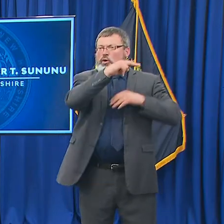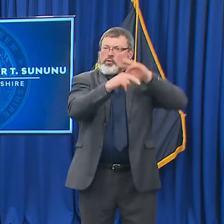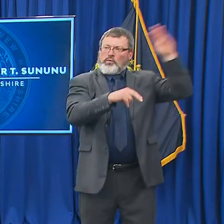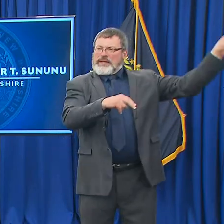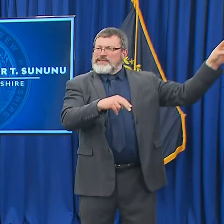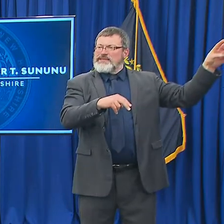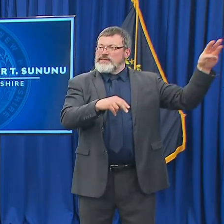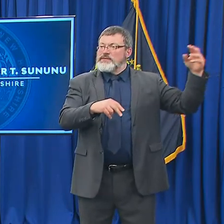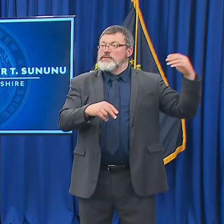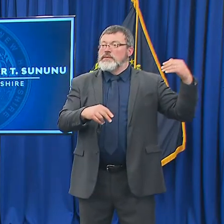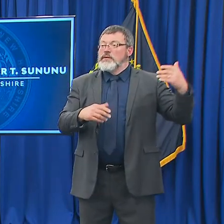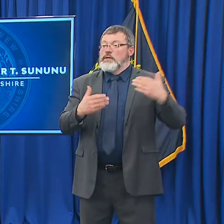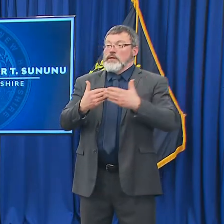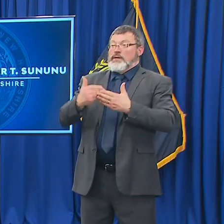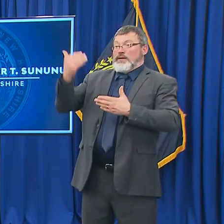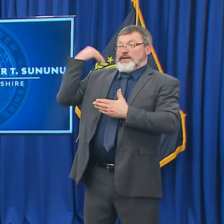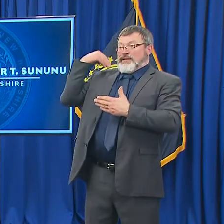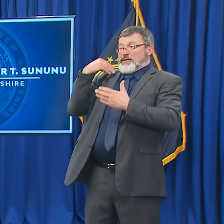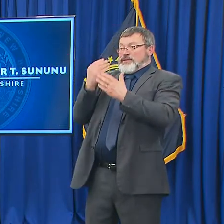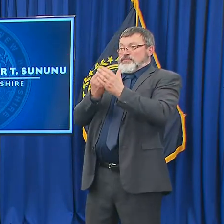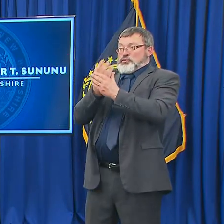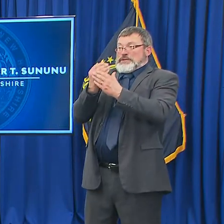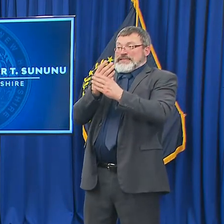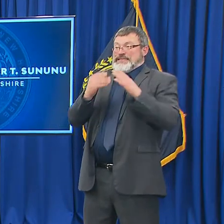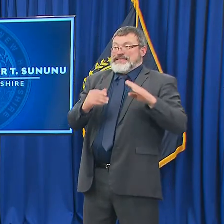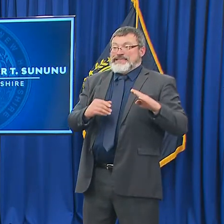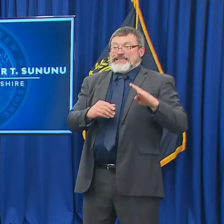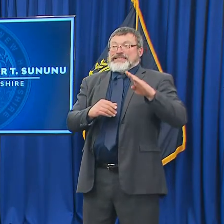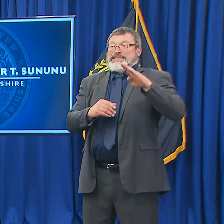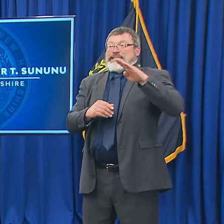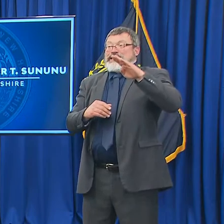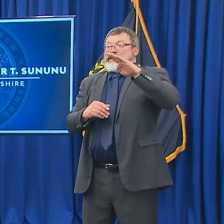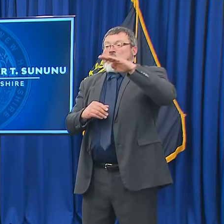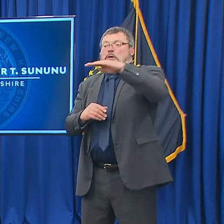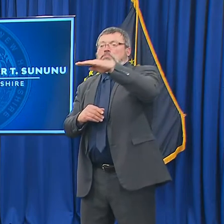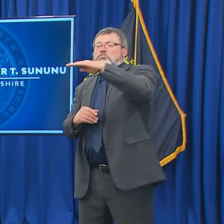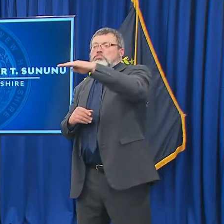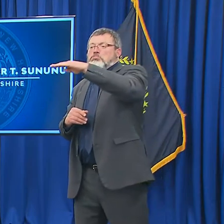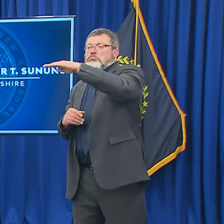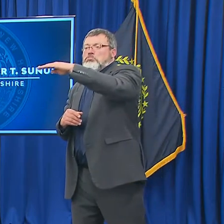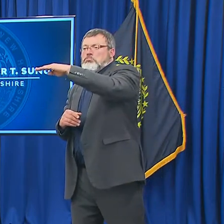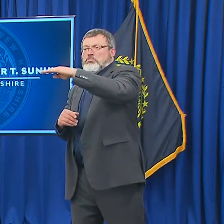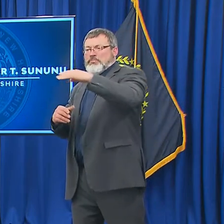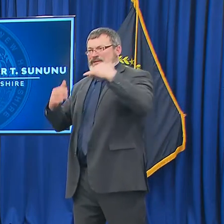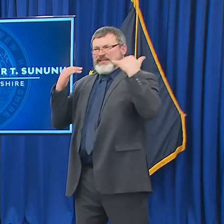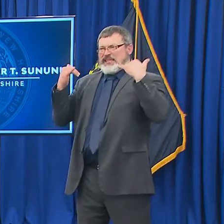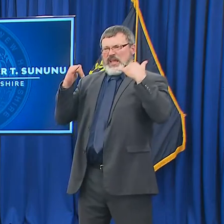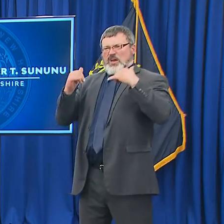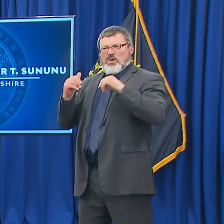hockey or that restaurant or that school or that congregate setting or that church whatever was it was a confluence of all of it really